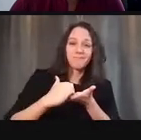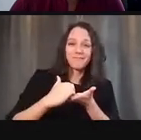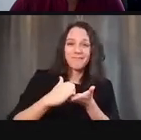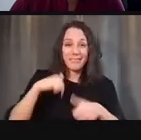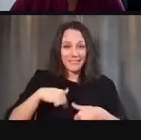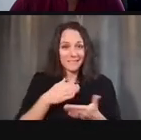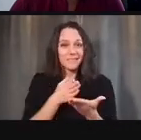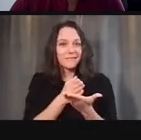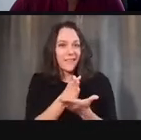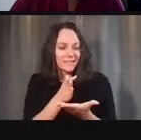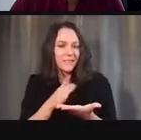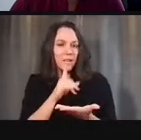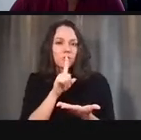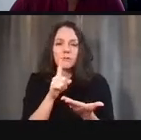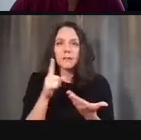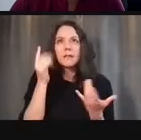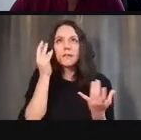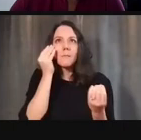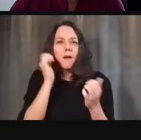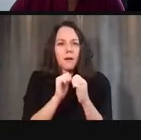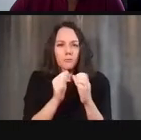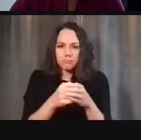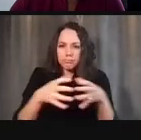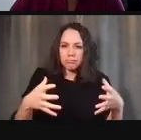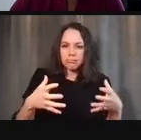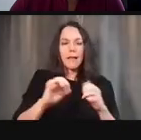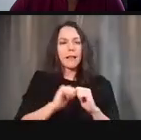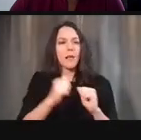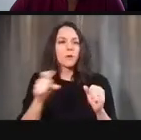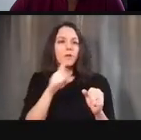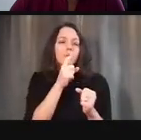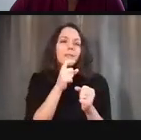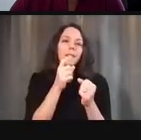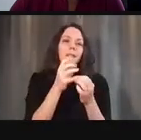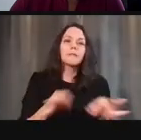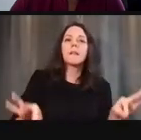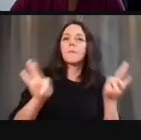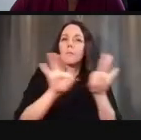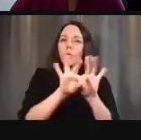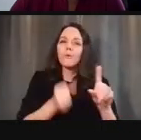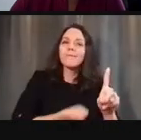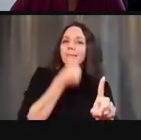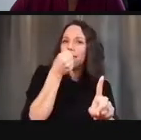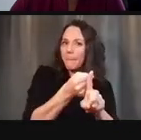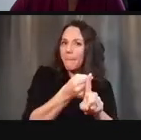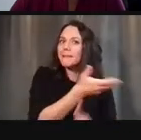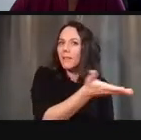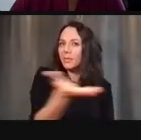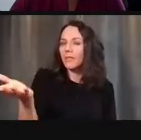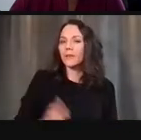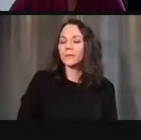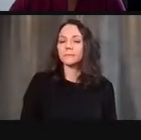and think about ways that it can have greater impact. And just a little bit about Philadelphia Contemporary.